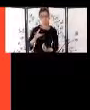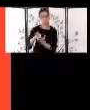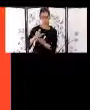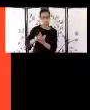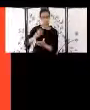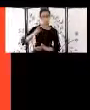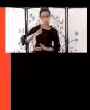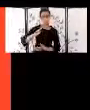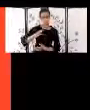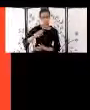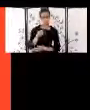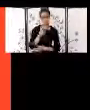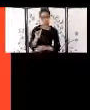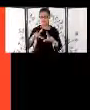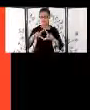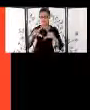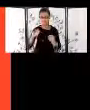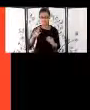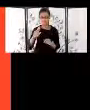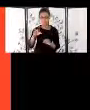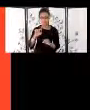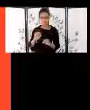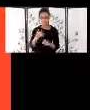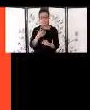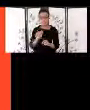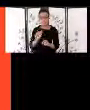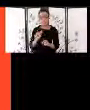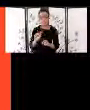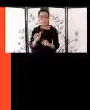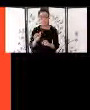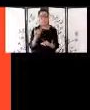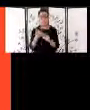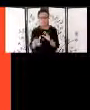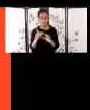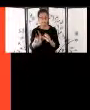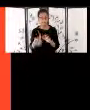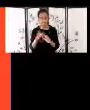for these expenses. If you’re paying other artists, ensure that you have written documentation